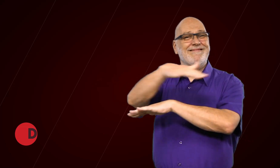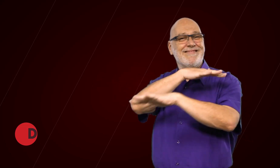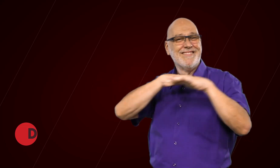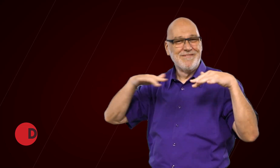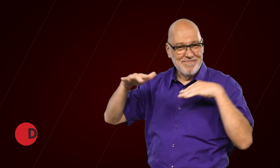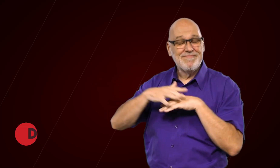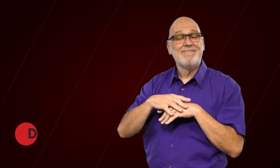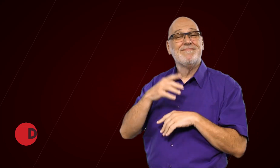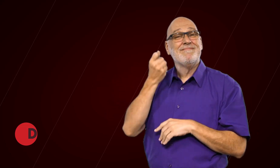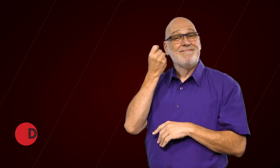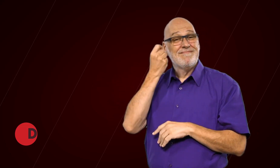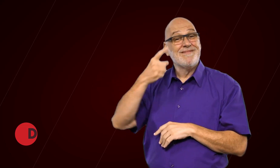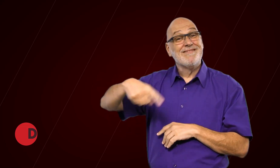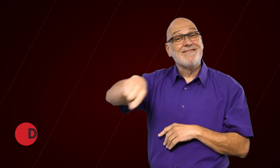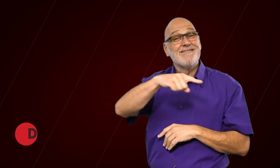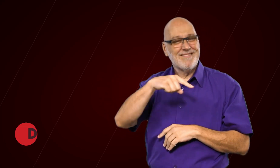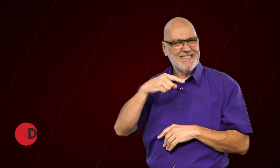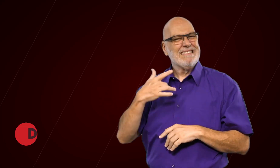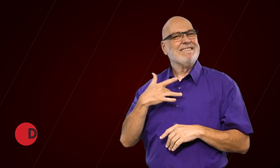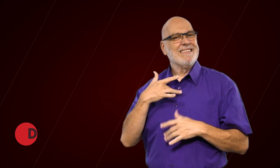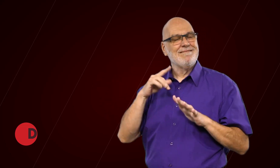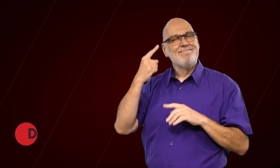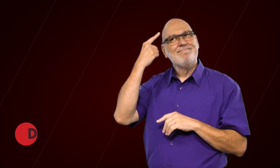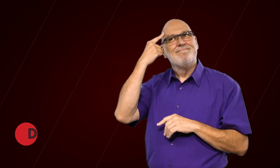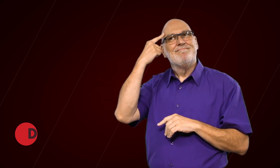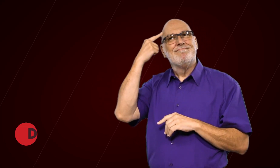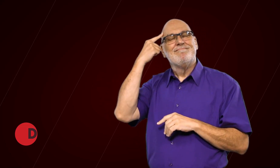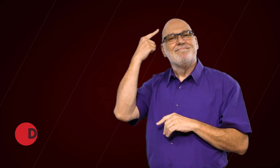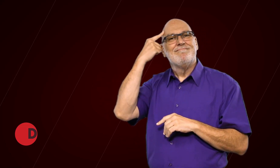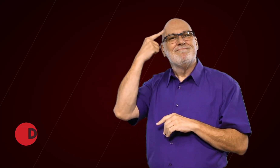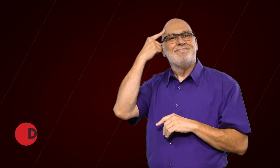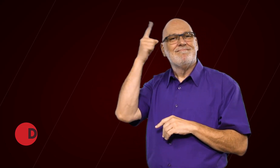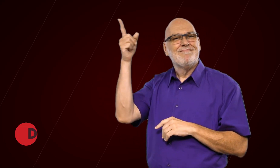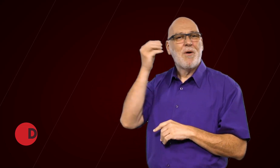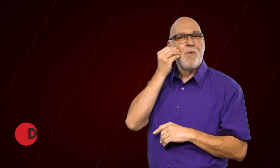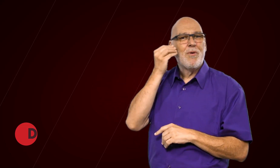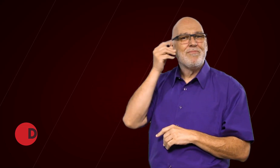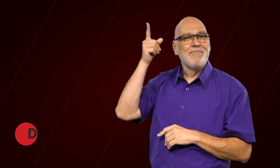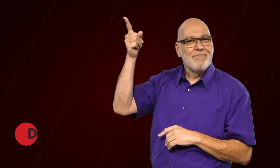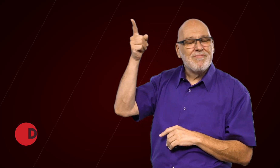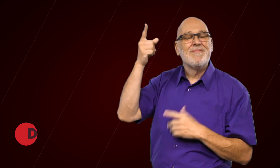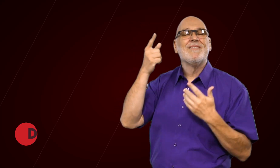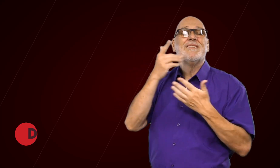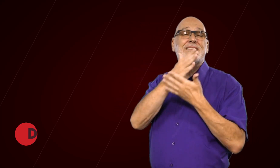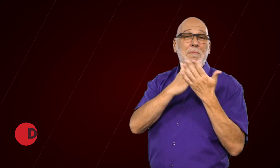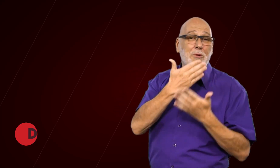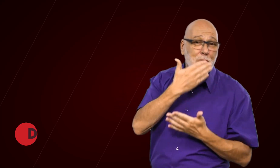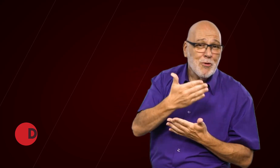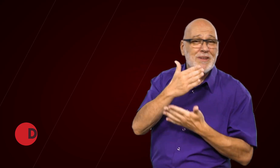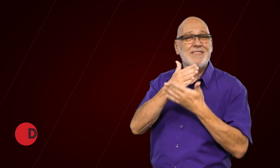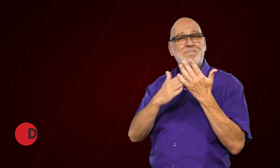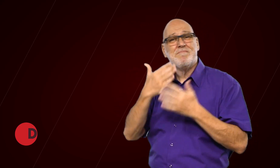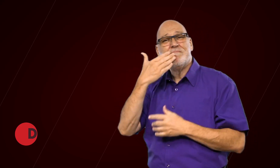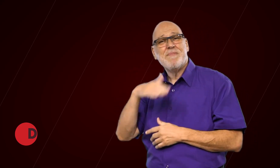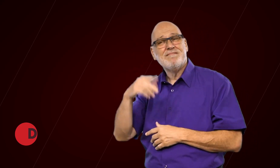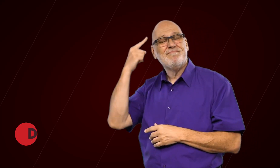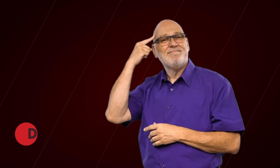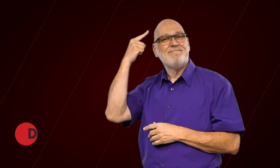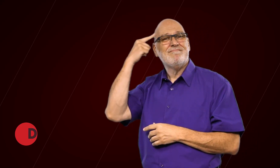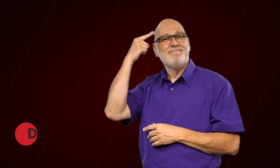diversity but for them they have memories of their homeland, good and bad.